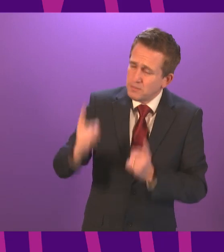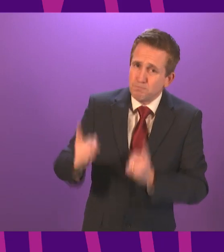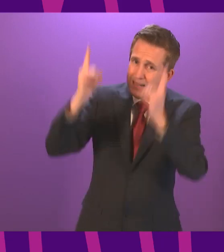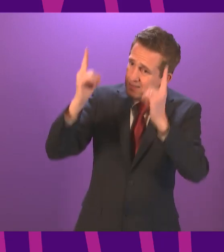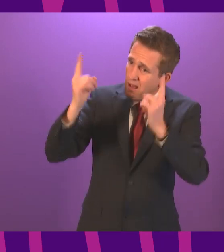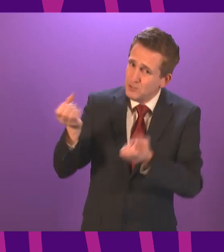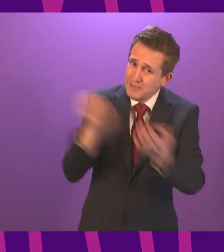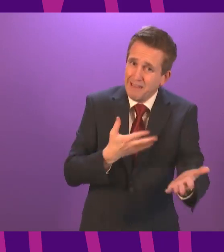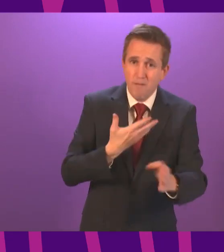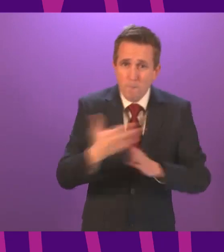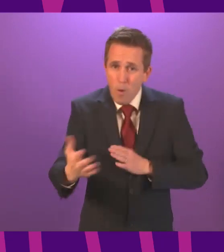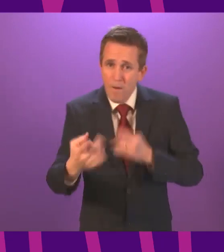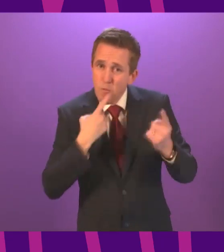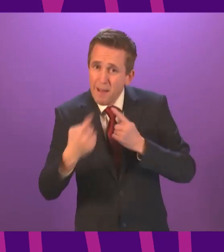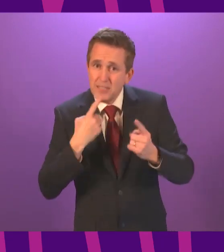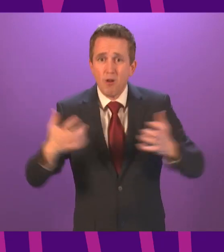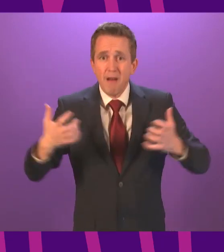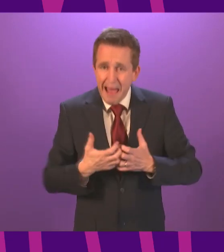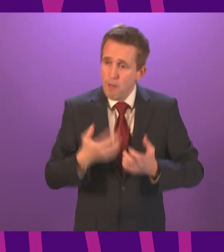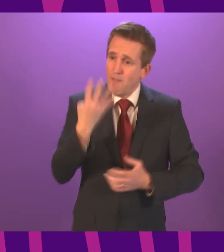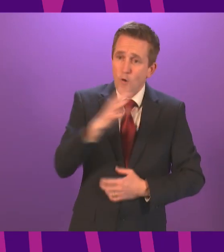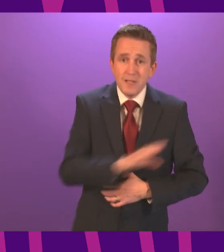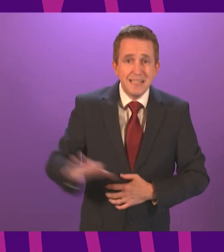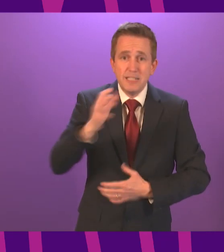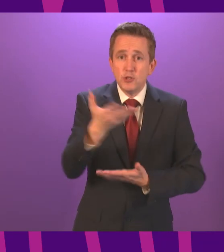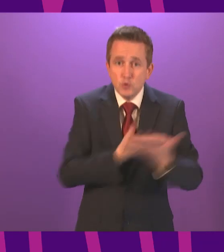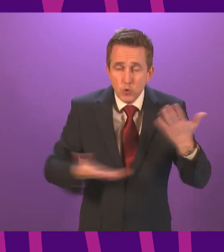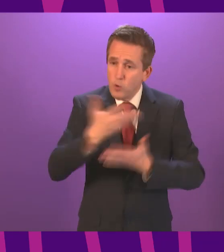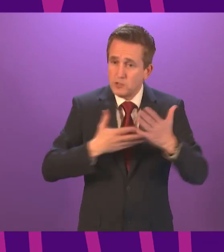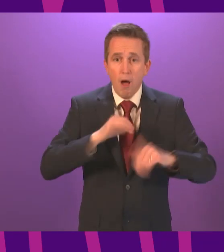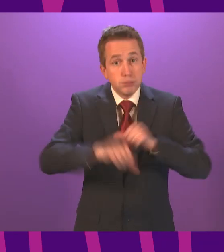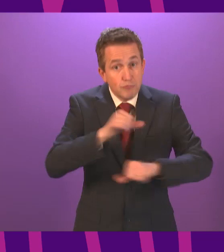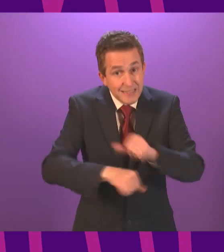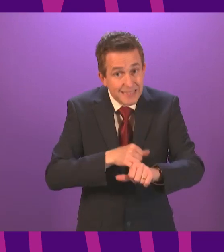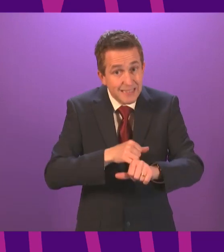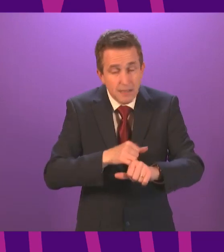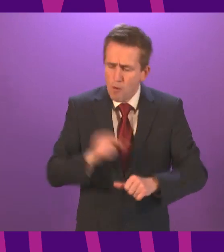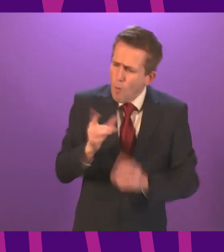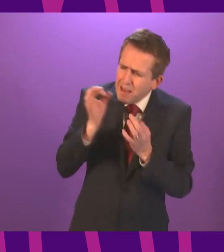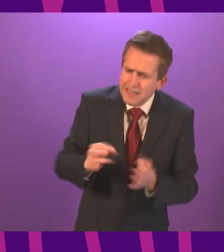four-nations talks are progressing, and to give a fuller sense of what is being considered by her Government for the festive time.